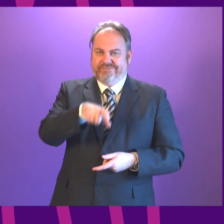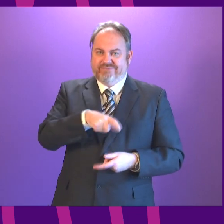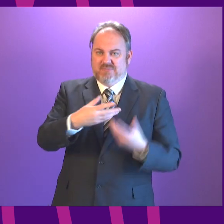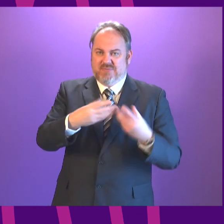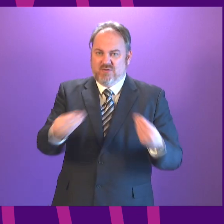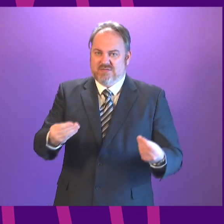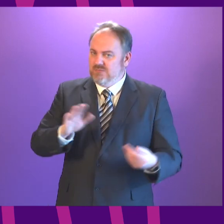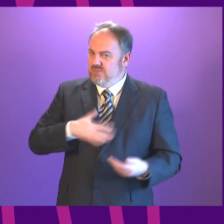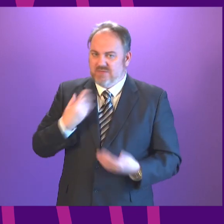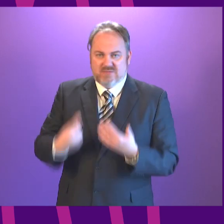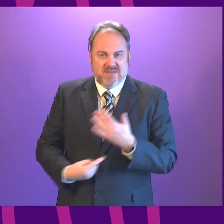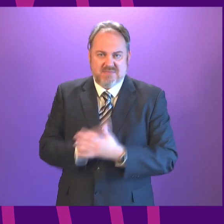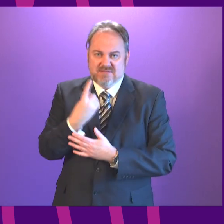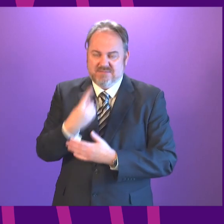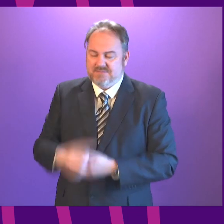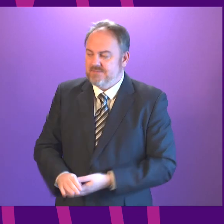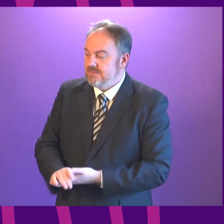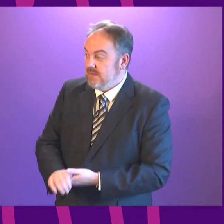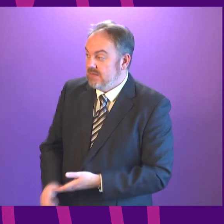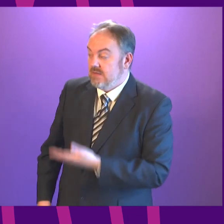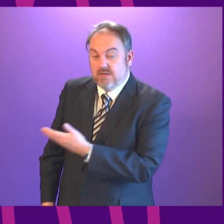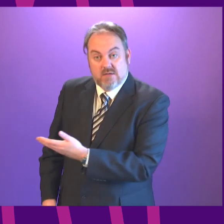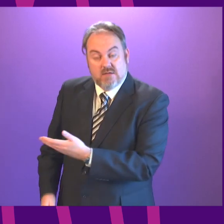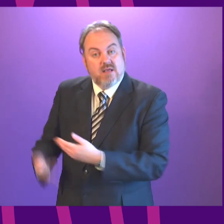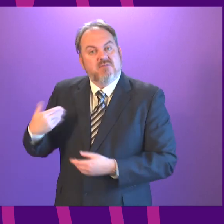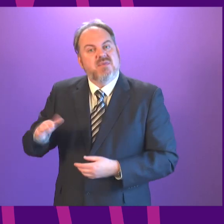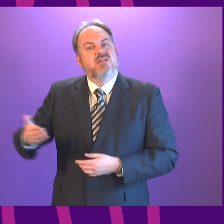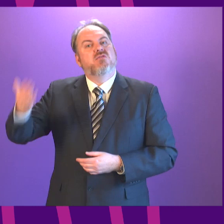The First Minister: I took part in a COBRA meeting yesterday at